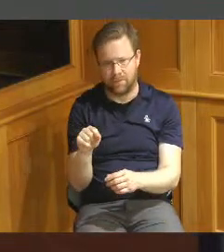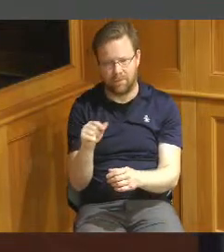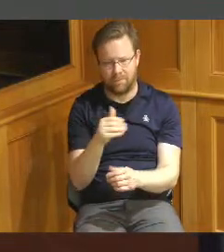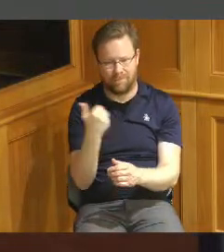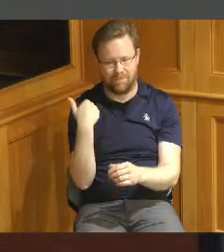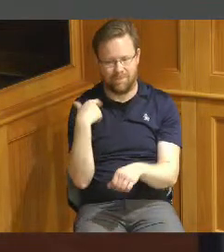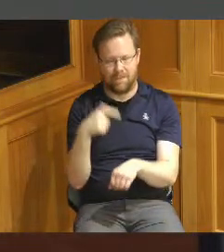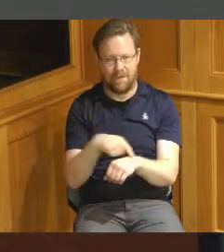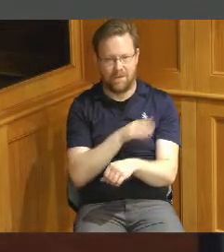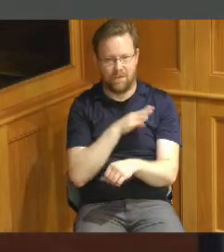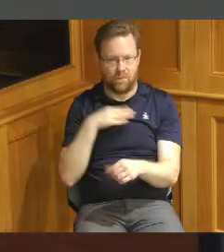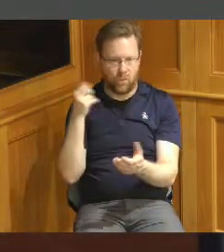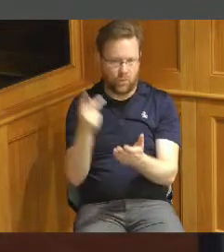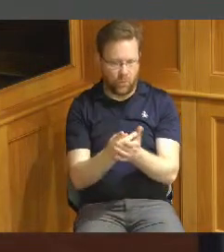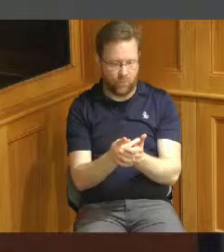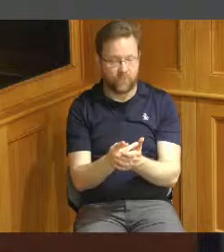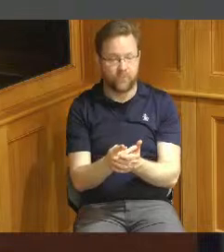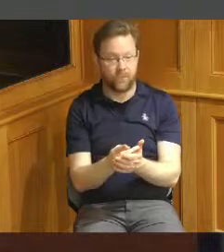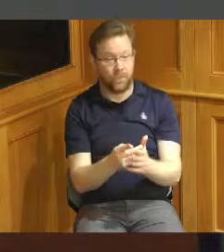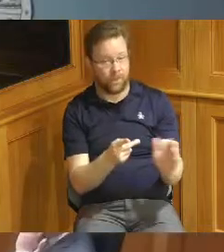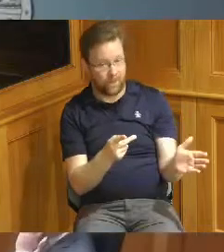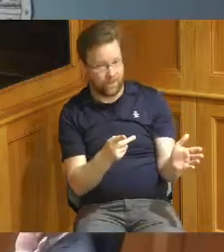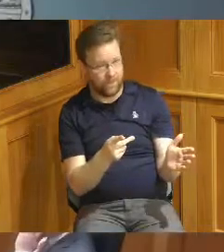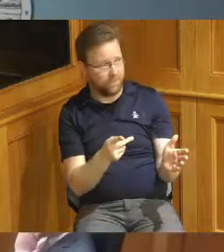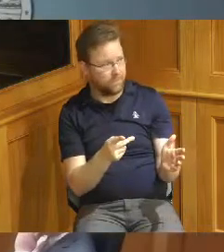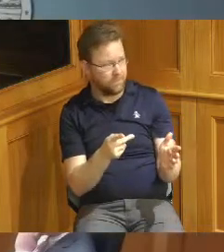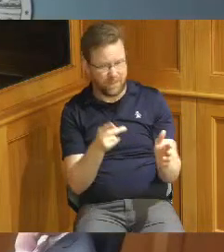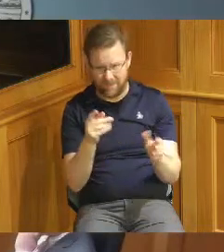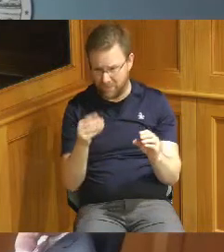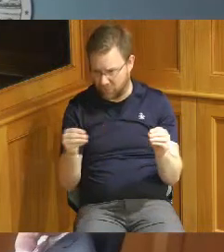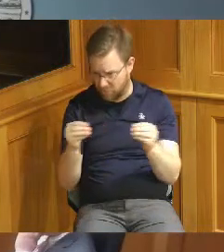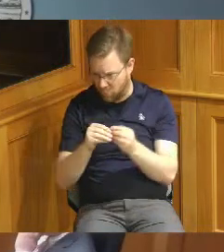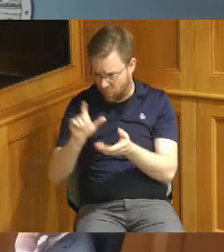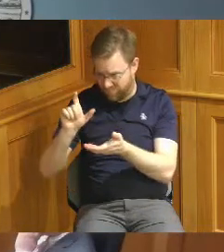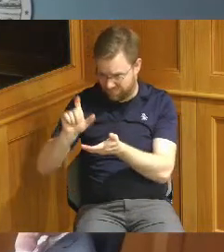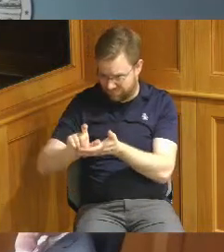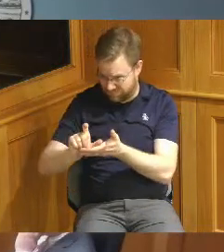(Commissioner Reece) thank you you too all right Mr Aluotto (Administrator Aluotto) thank you Commissioners one